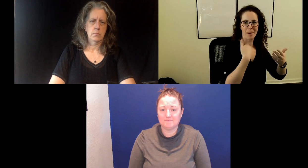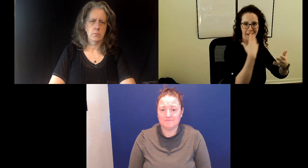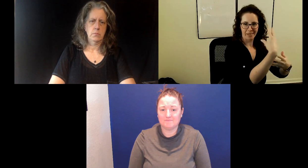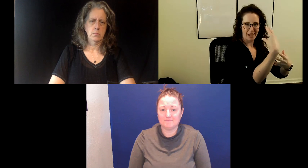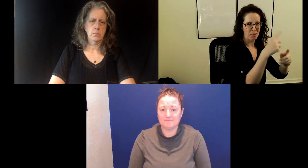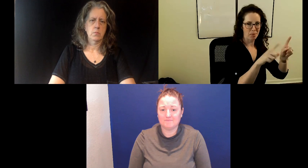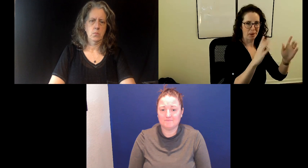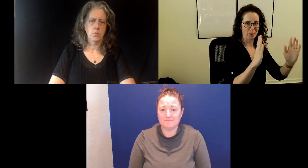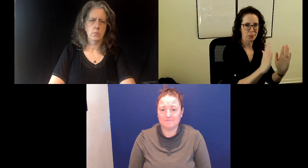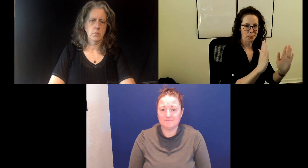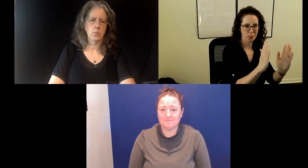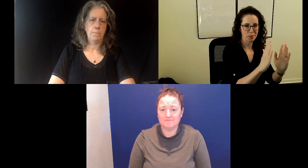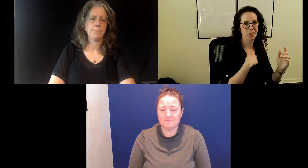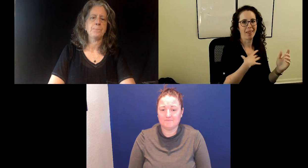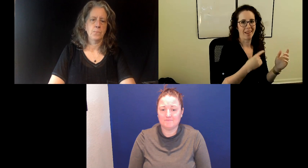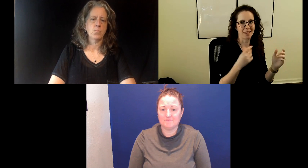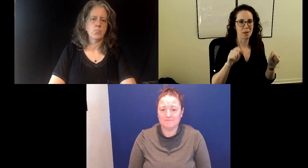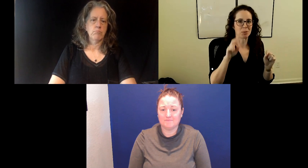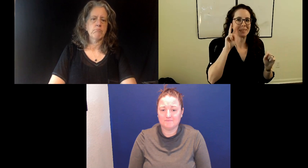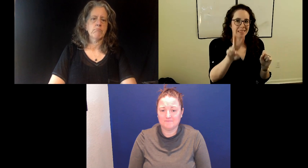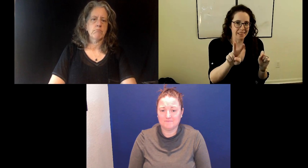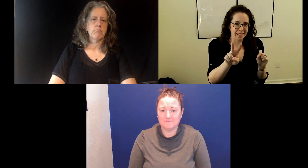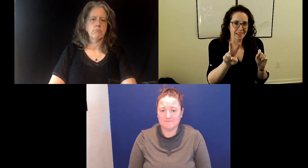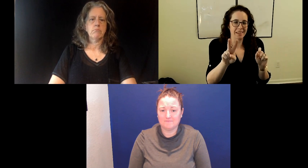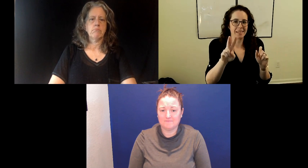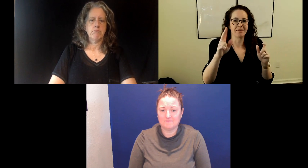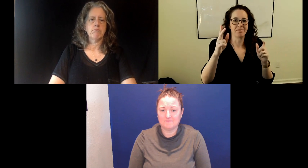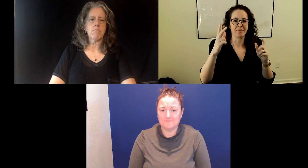the bigger monitor and then my laptop i had has the camera as well but that's smaller so i like